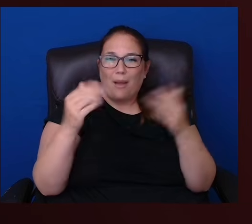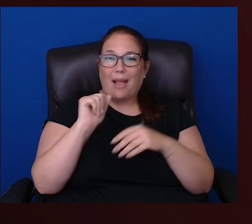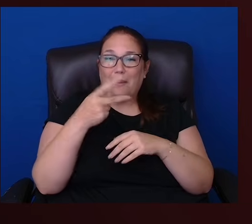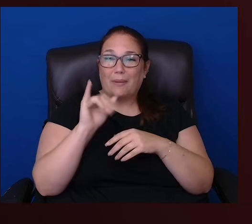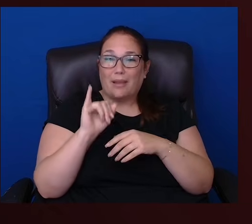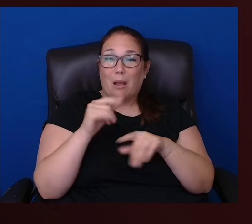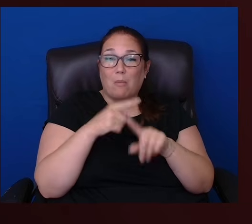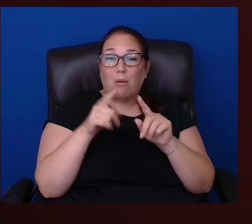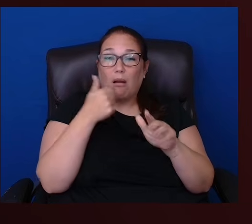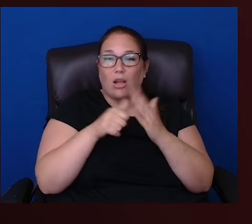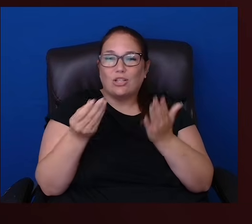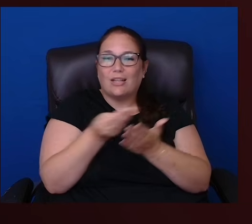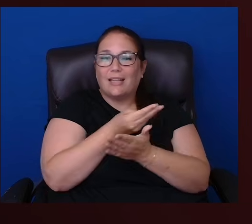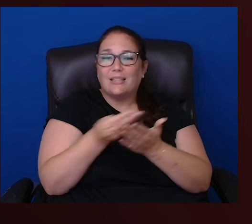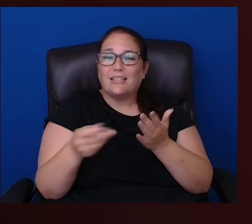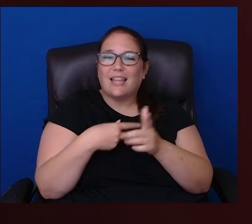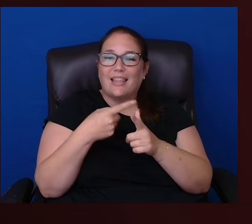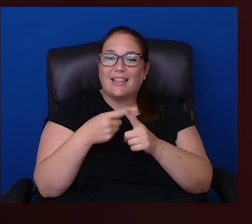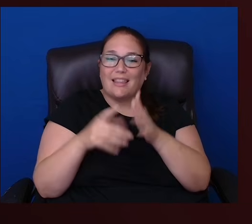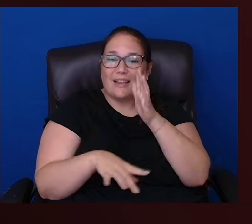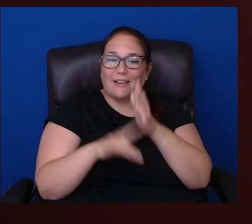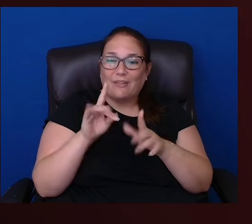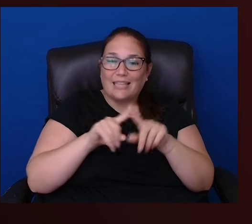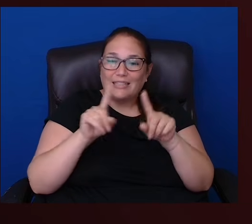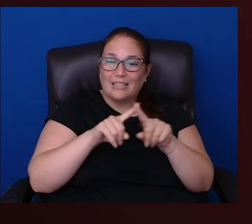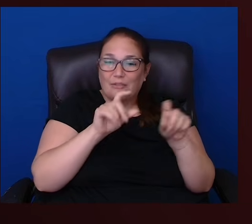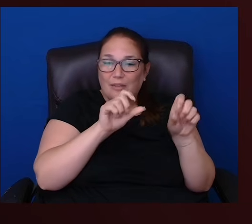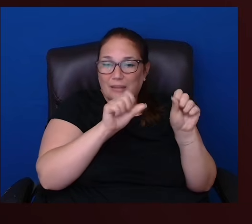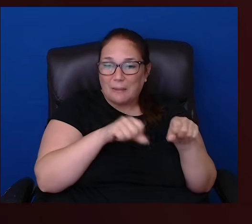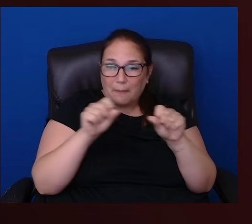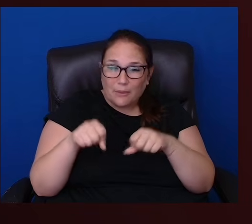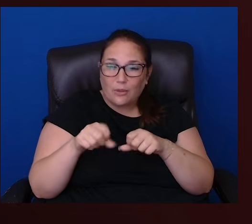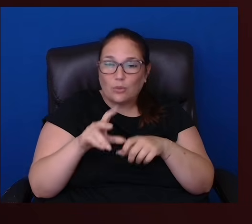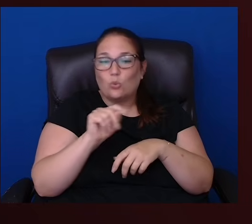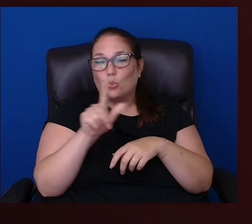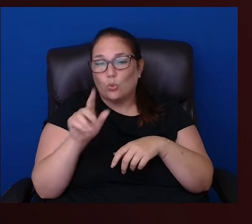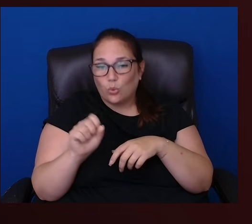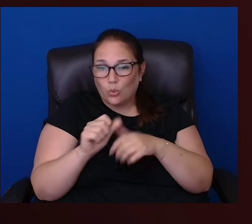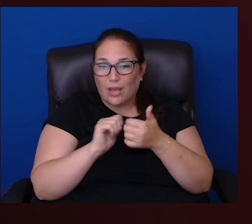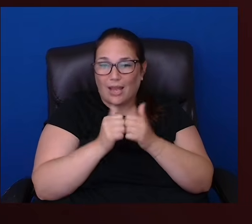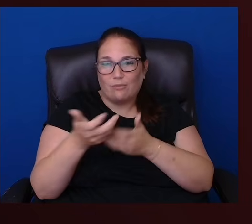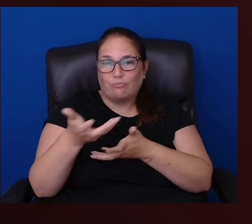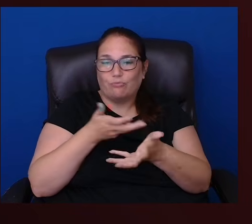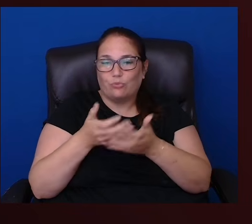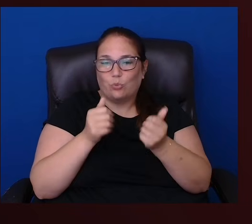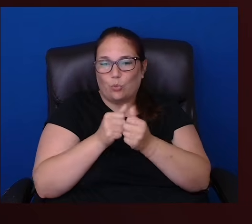so that they can discover capabilities and tools and ways to interact with each other.